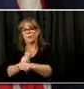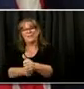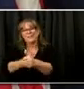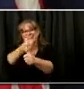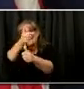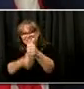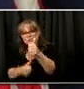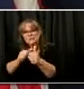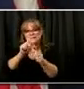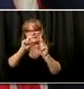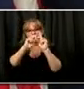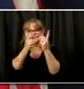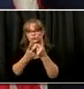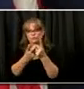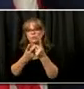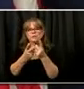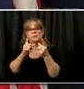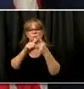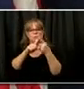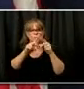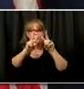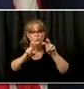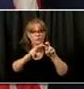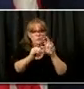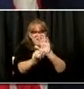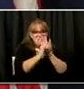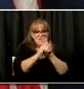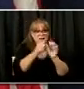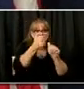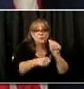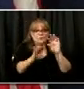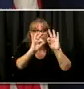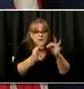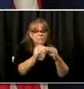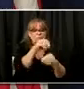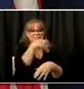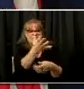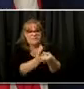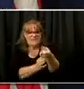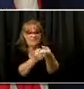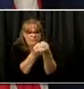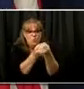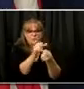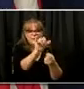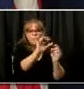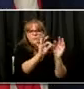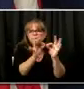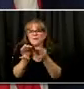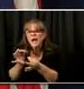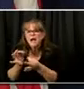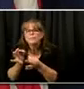then provide supports um and but mostly at the local level the districts are tracking